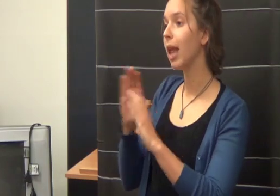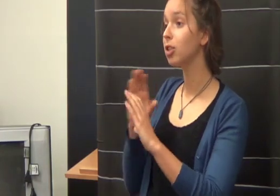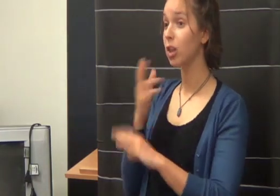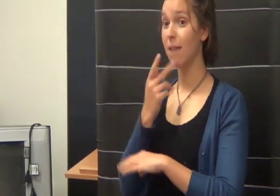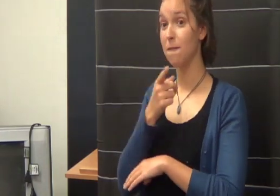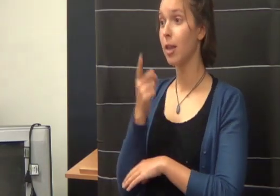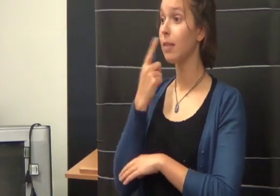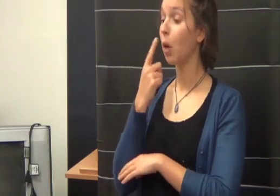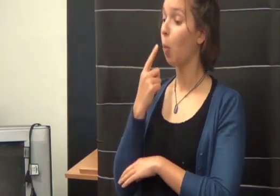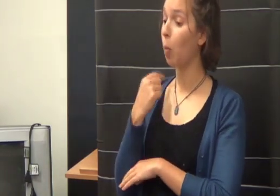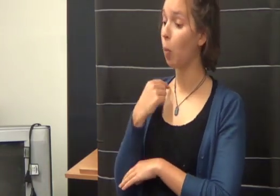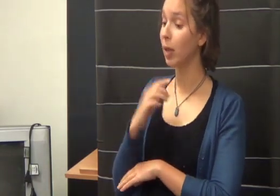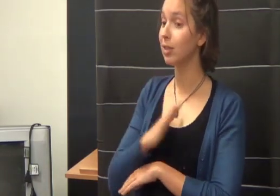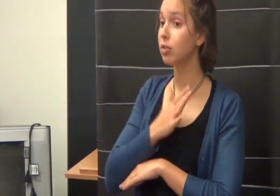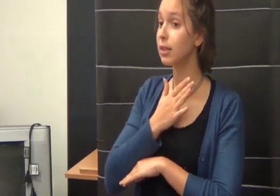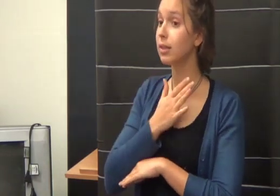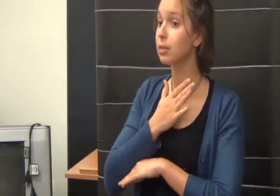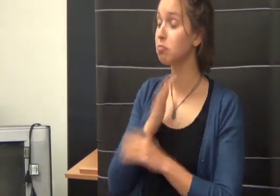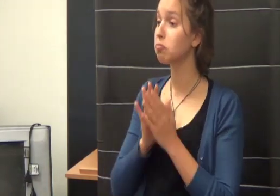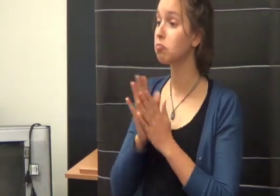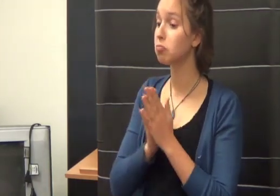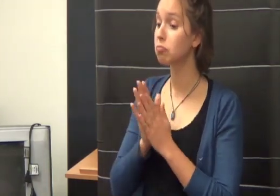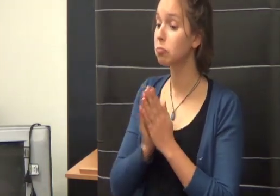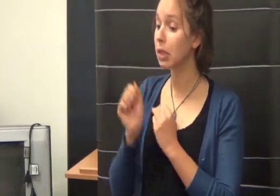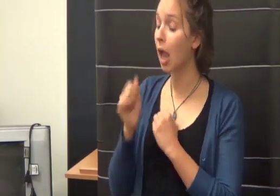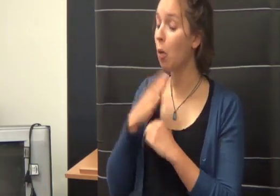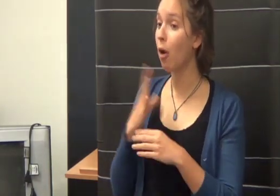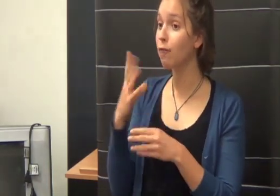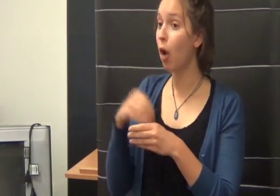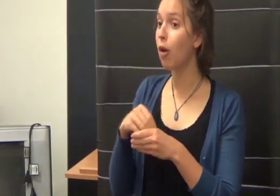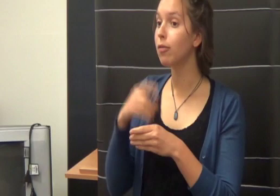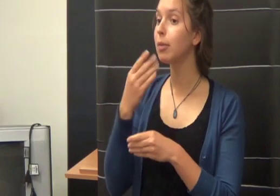It's something that if you're interested in you can ask me about it and we can follow it up. The video would be private.